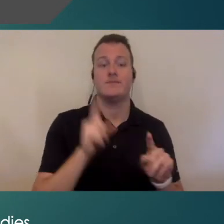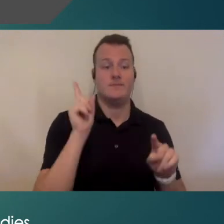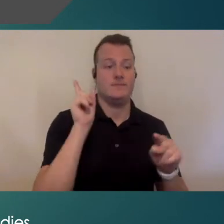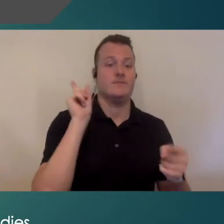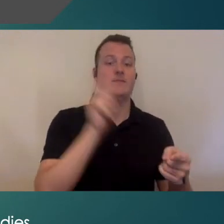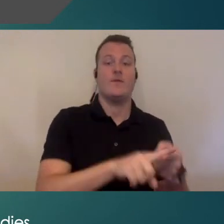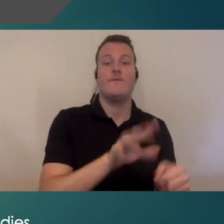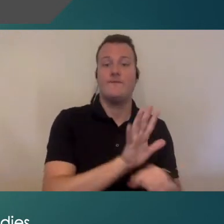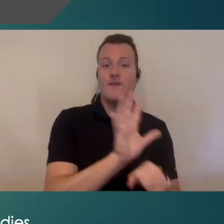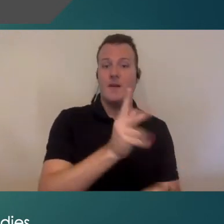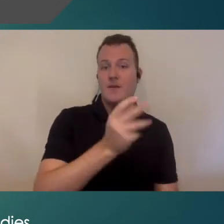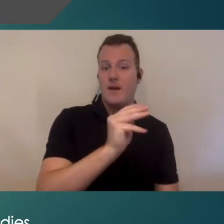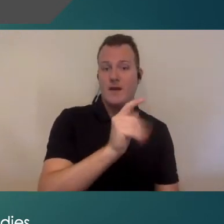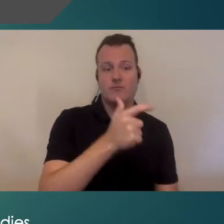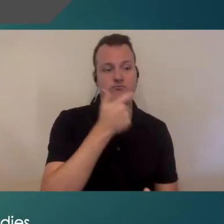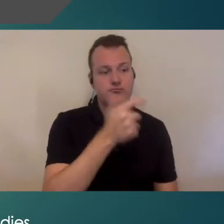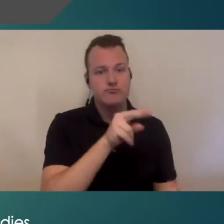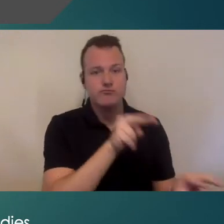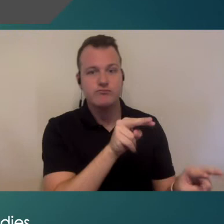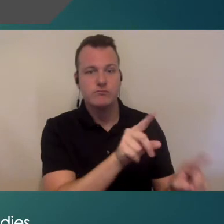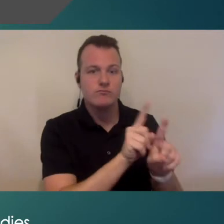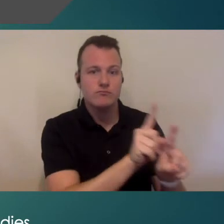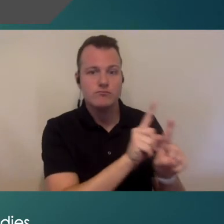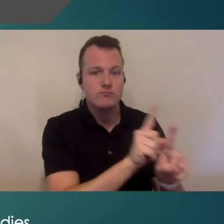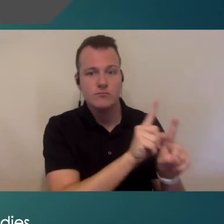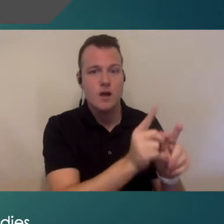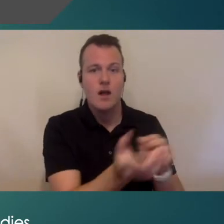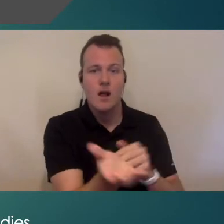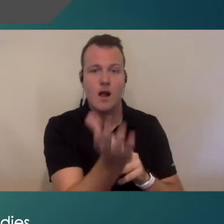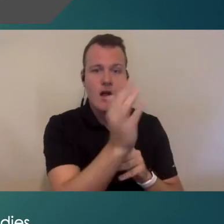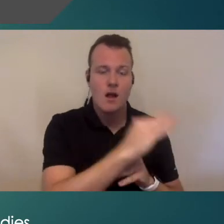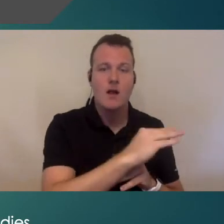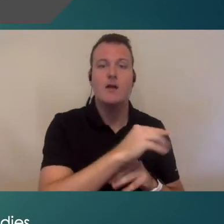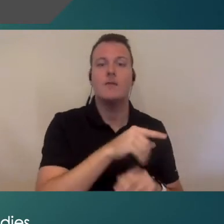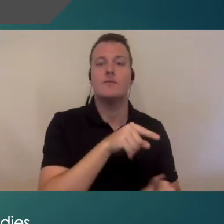5:00 p.m. and shadowed him the rest of the day as he saw saw patients, and she